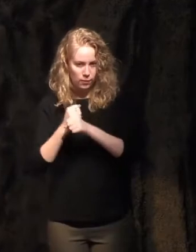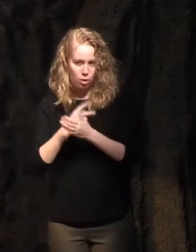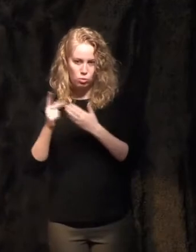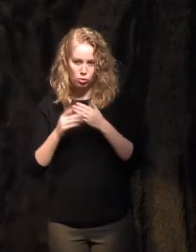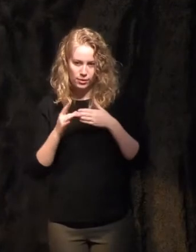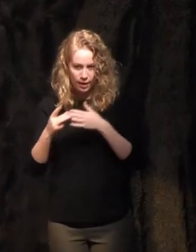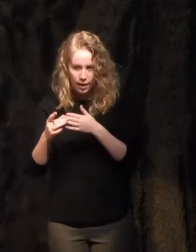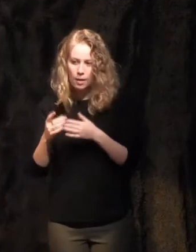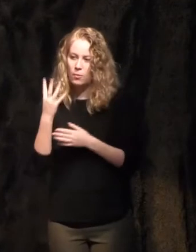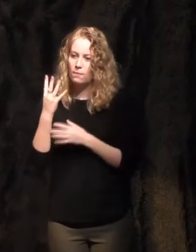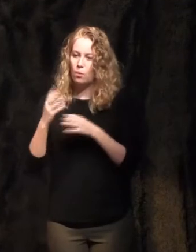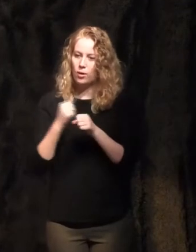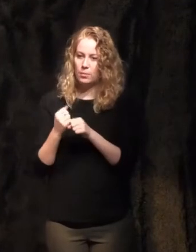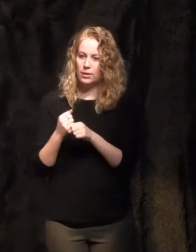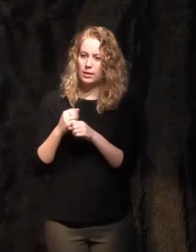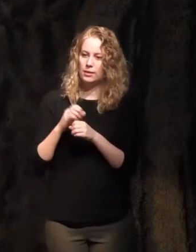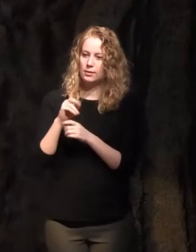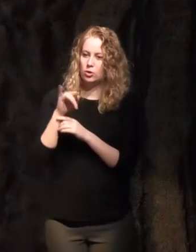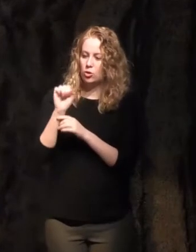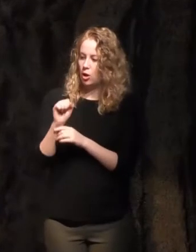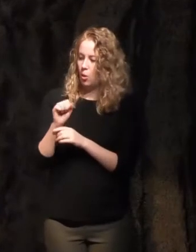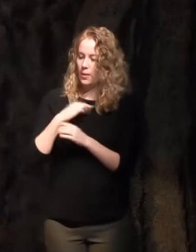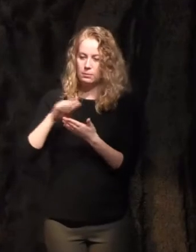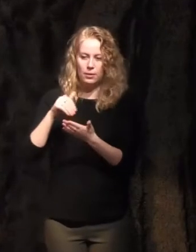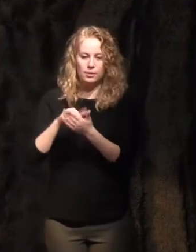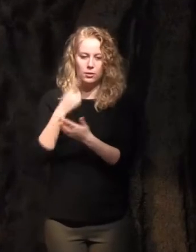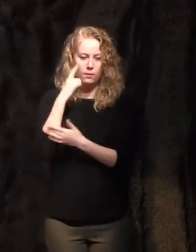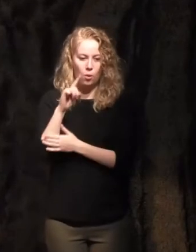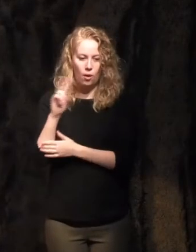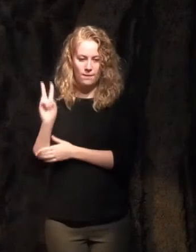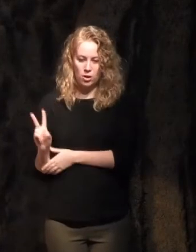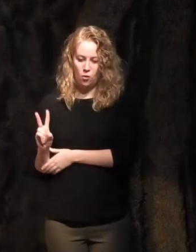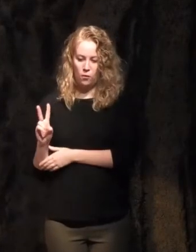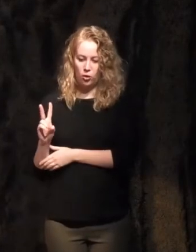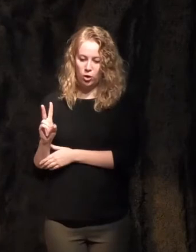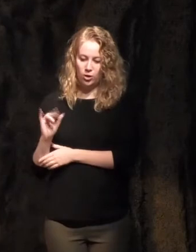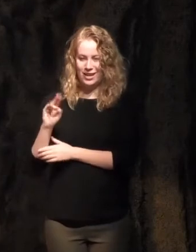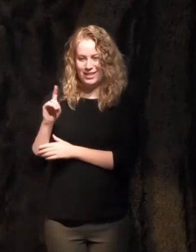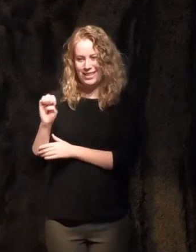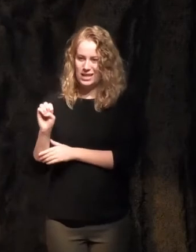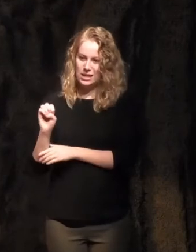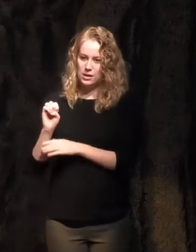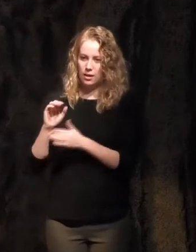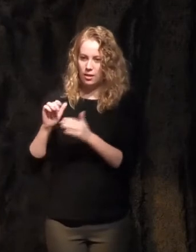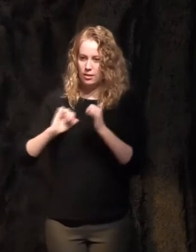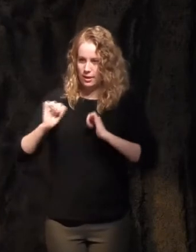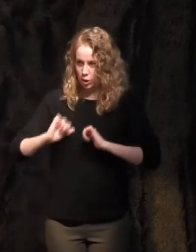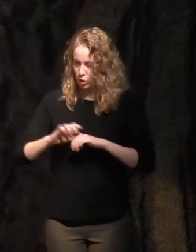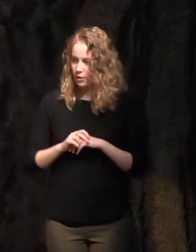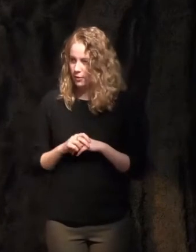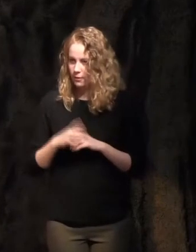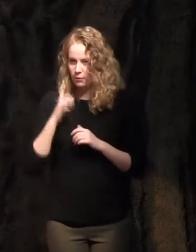a four-company administrative studio that has been the center for Vancouver indie theater community, a center in the Vancouver indie community for a decade.